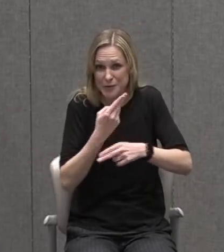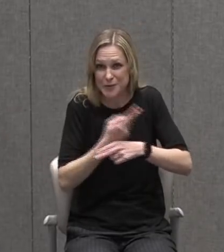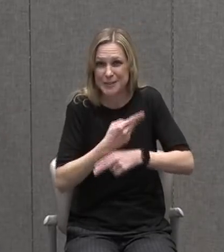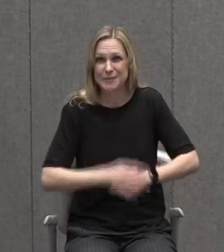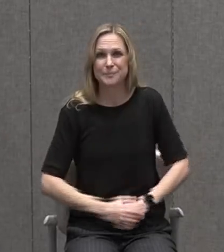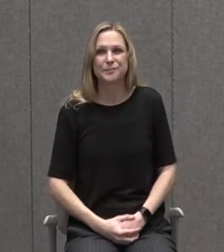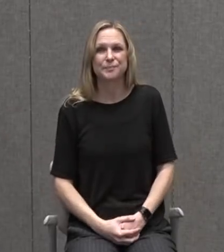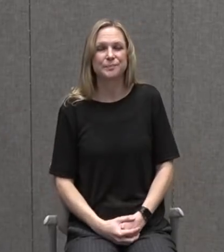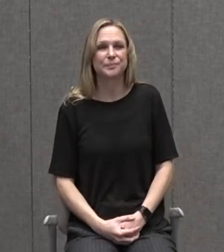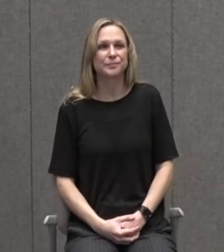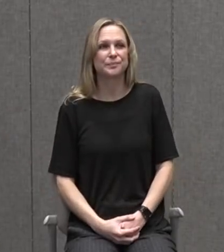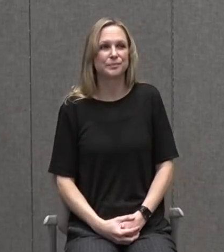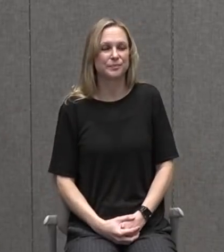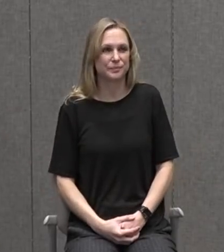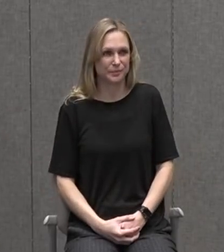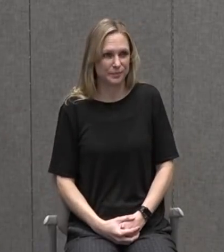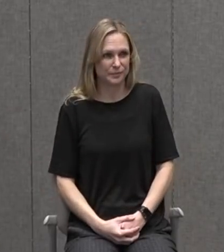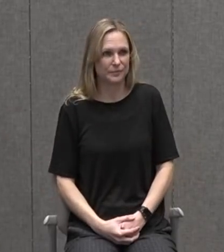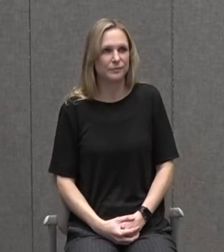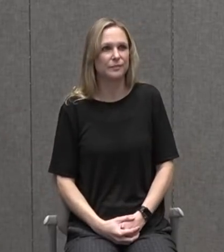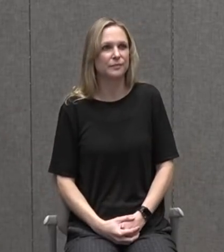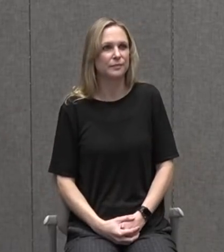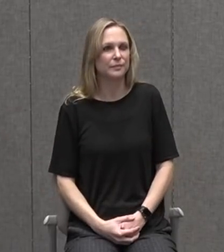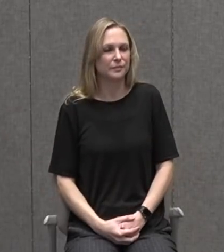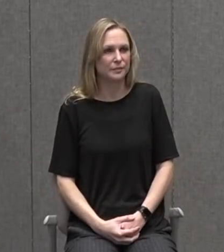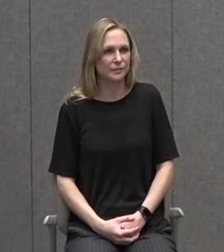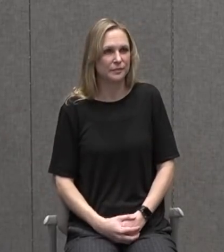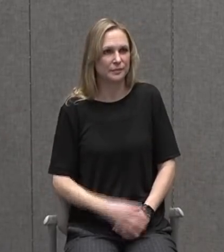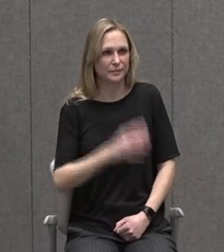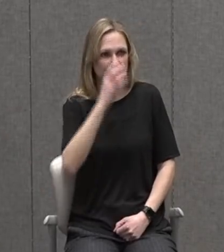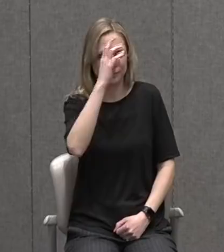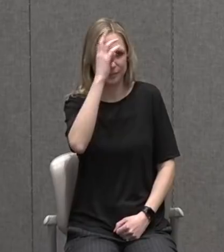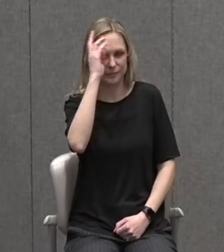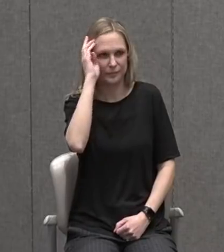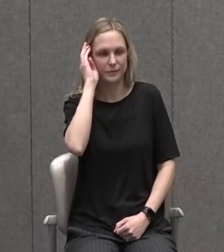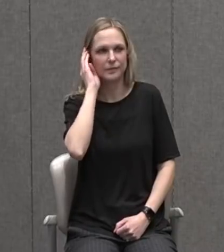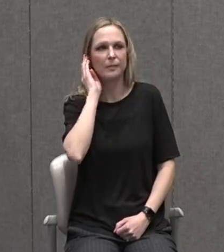Five, six, okay, so if I've use six,